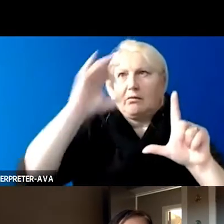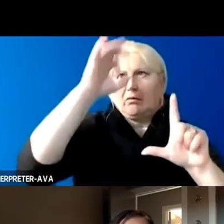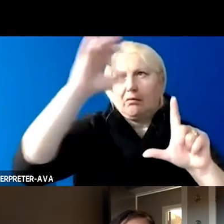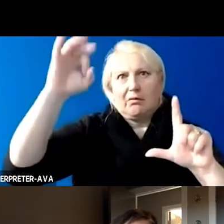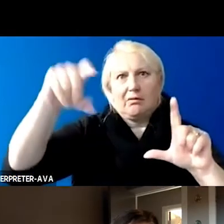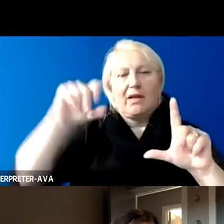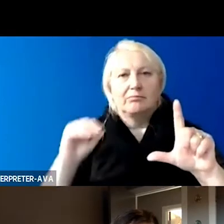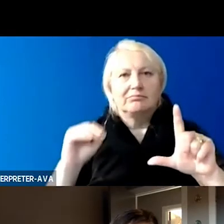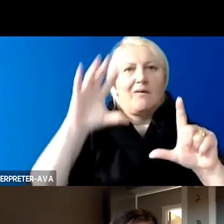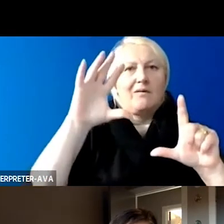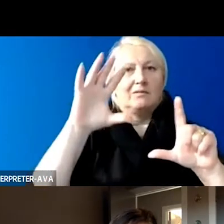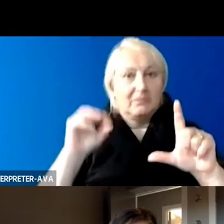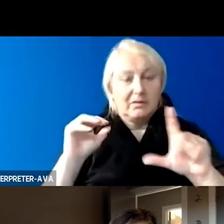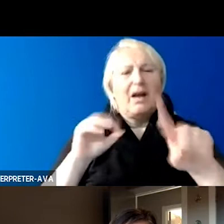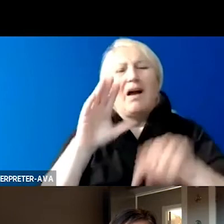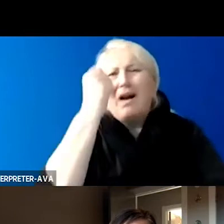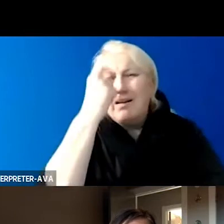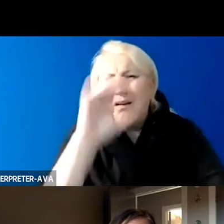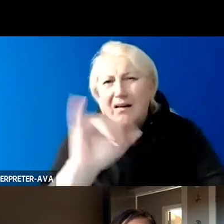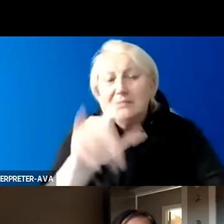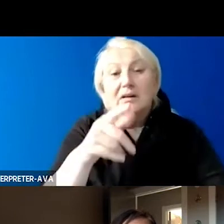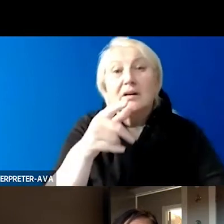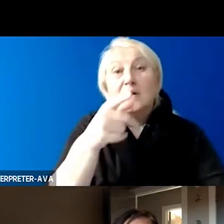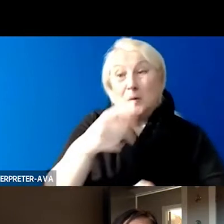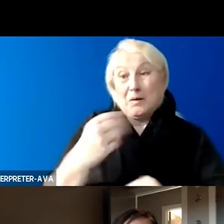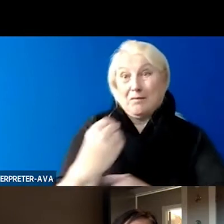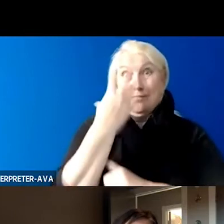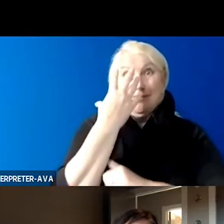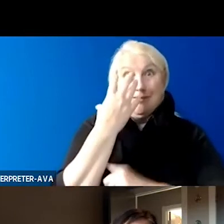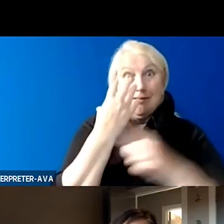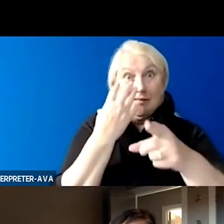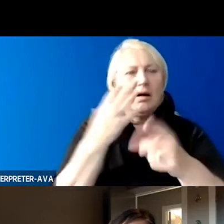to introduce yourself before you begin, so that we are able to acknowledge who is speaking each time?